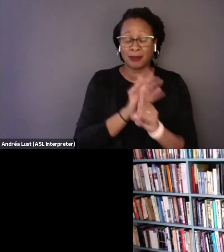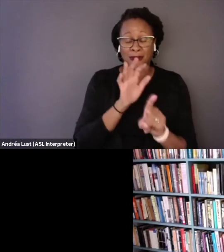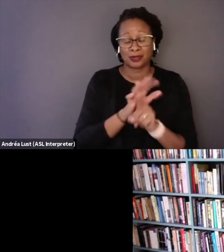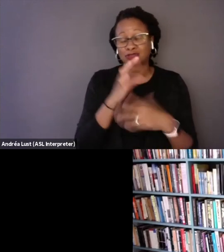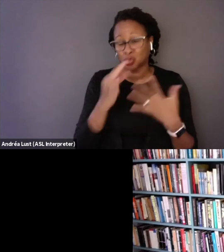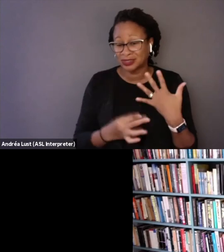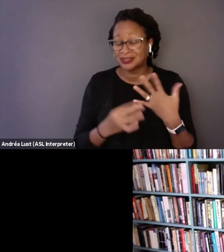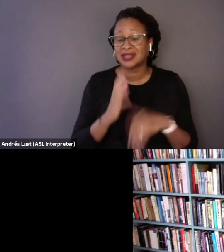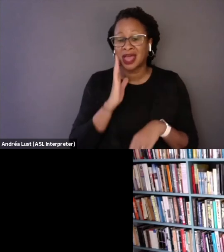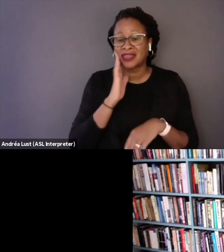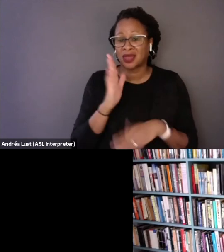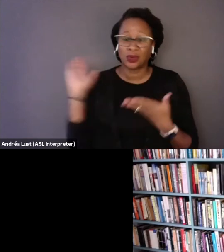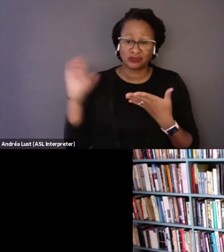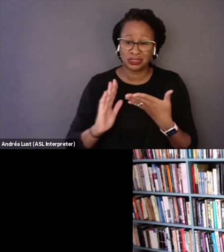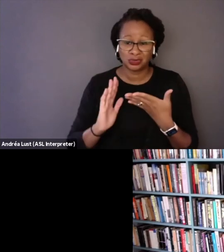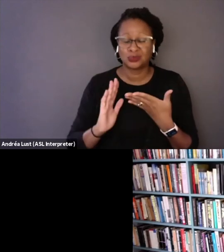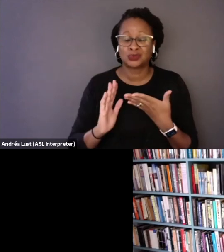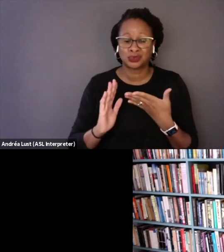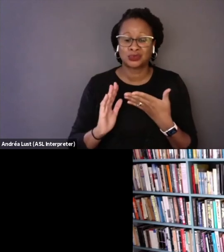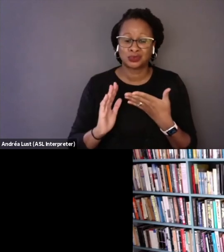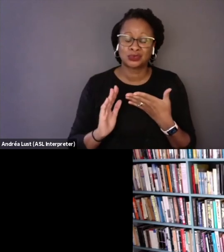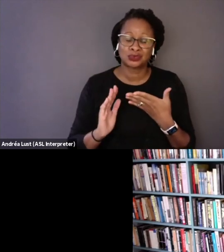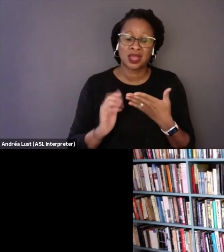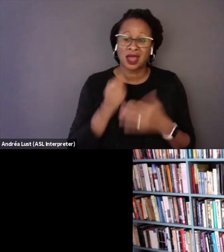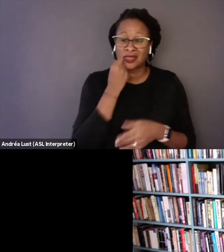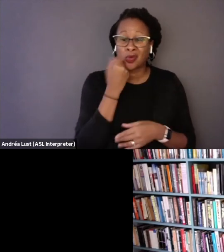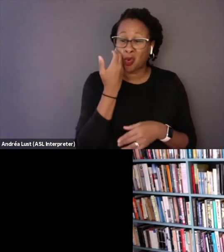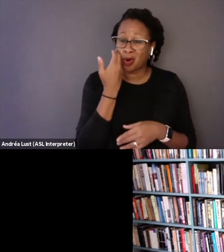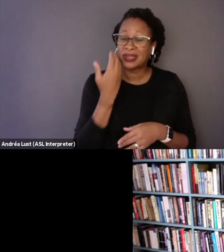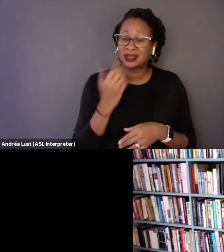that will reduce the warming of our planet over the next 20 years.